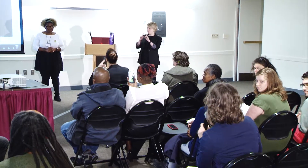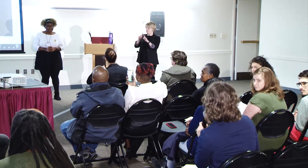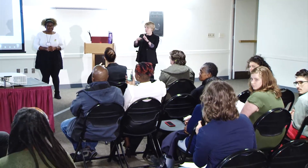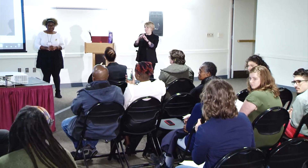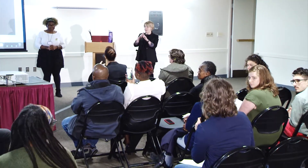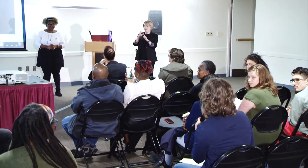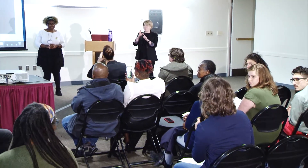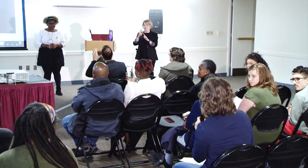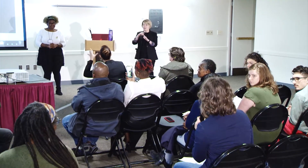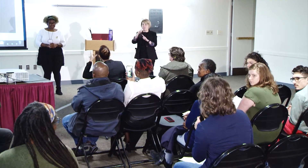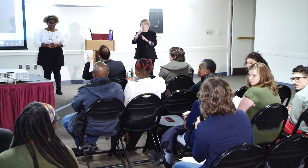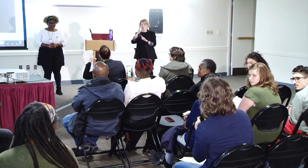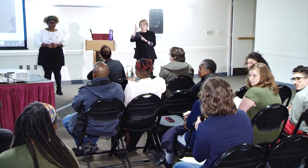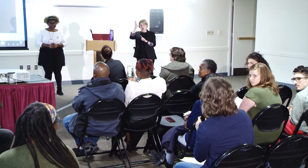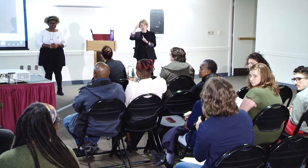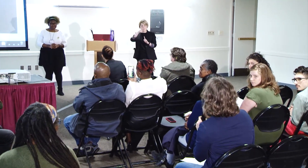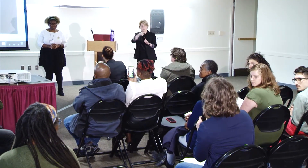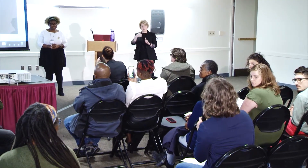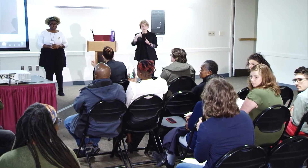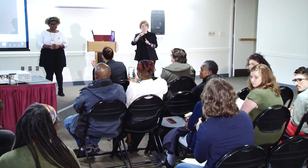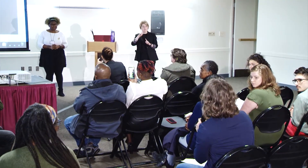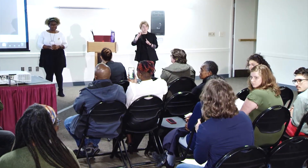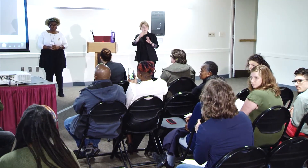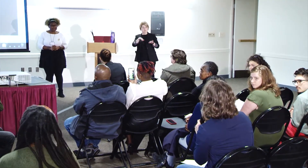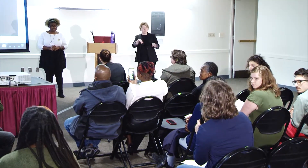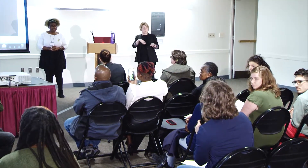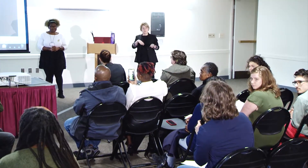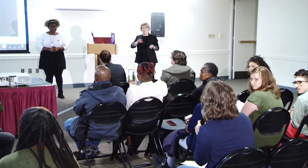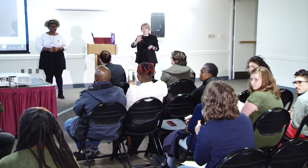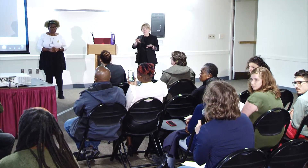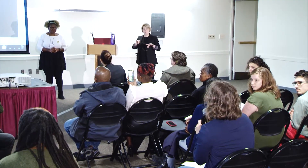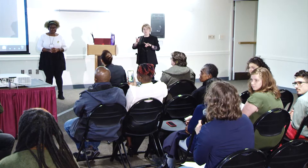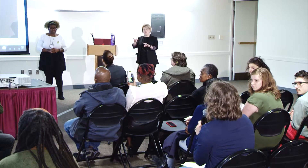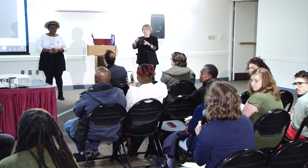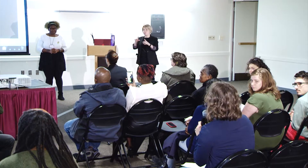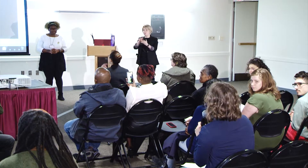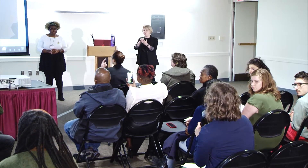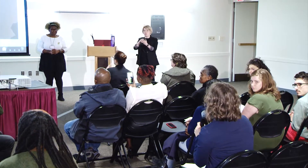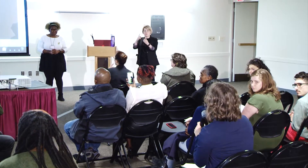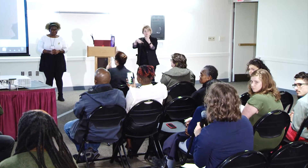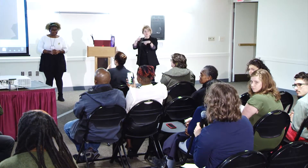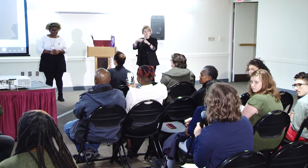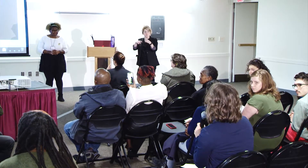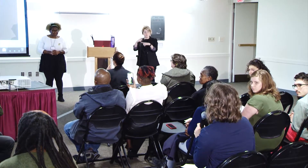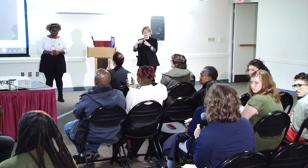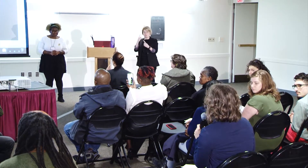often don't learn to sign, I was wondering about your feelings